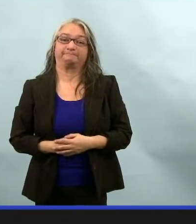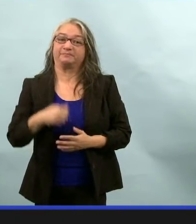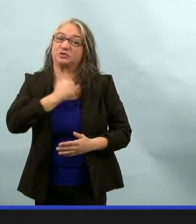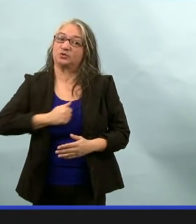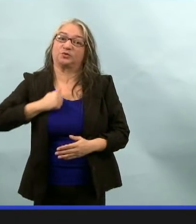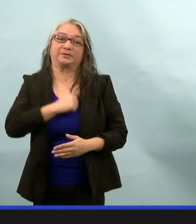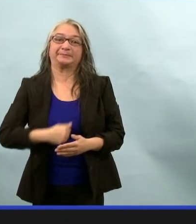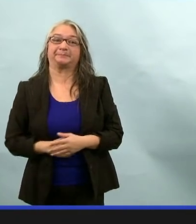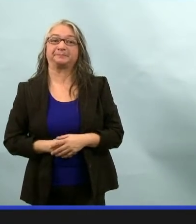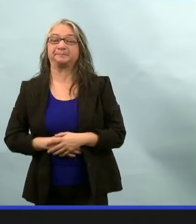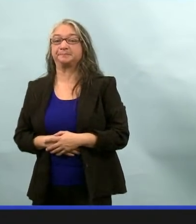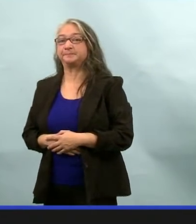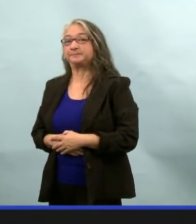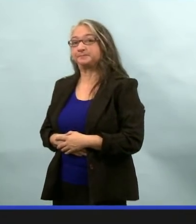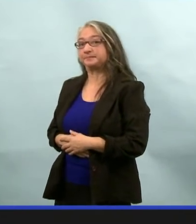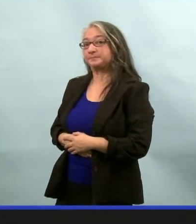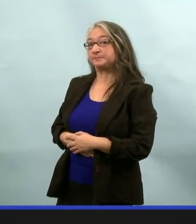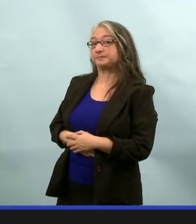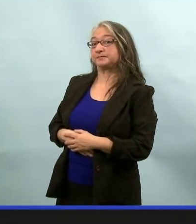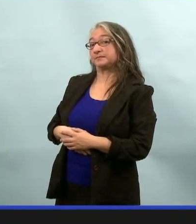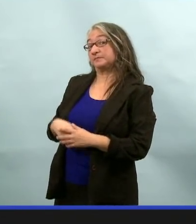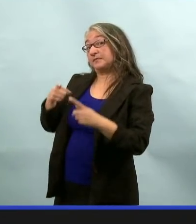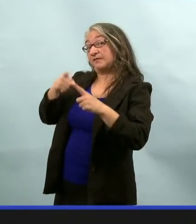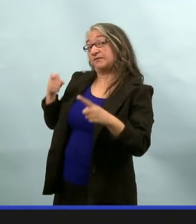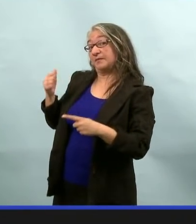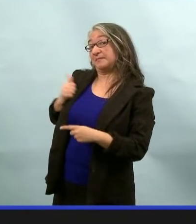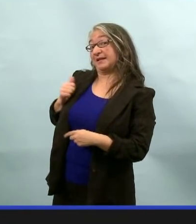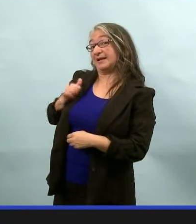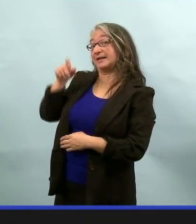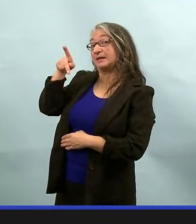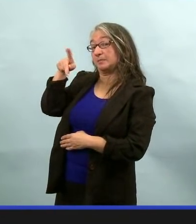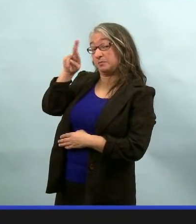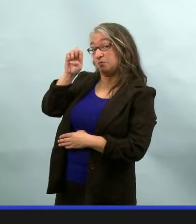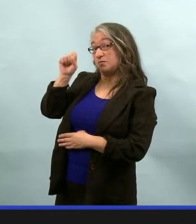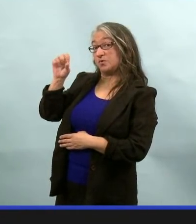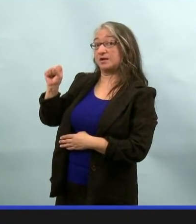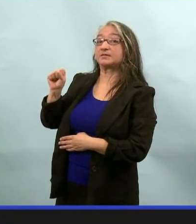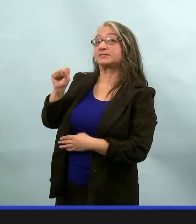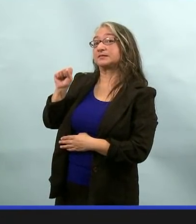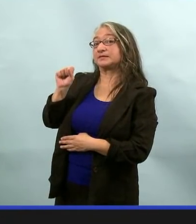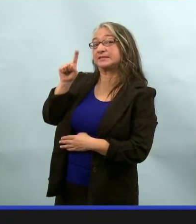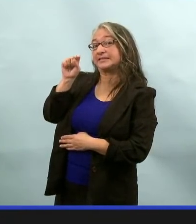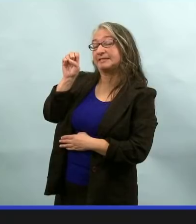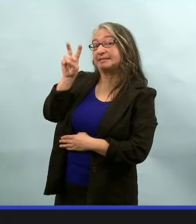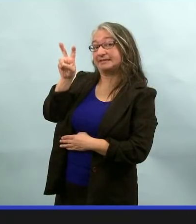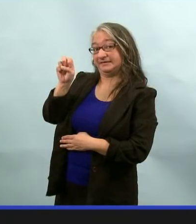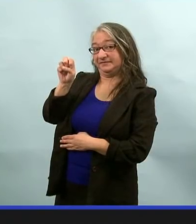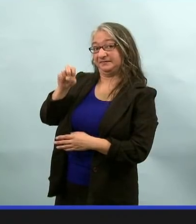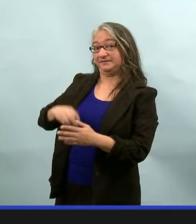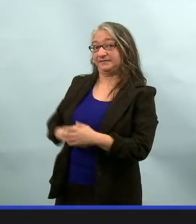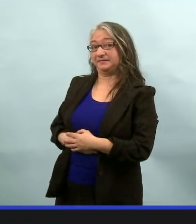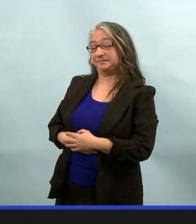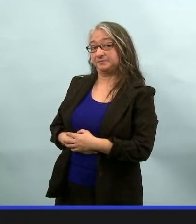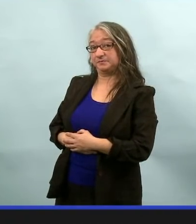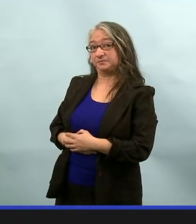from the canadian press steve uh thank you i was just wondering to follow up on on bart's question